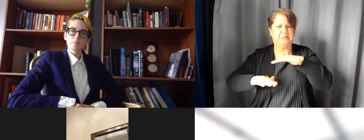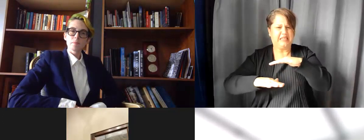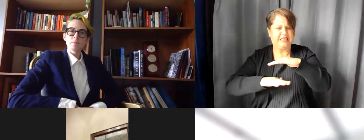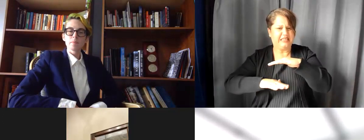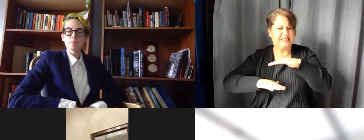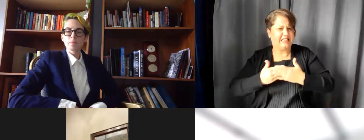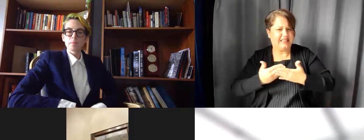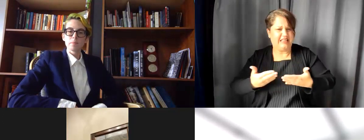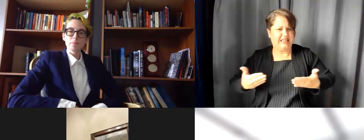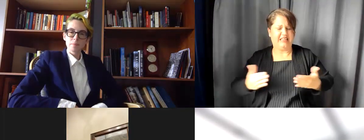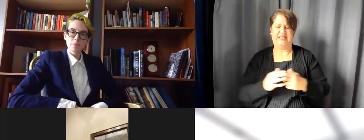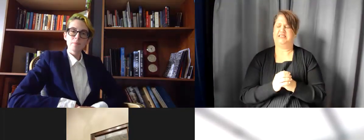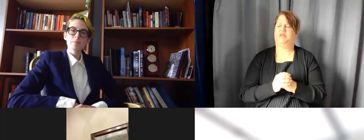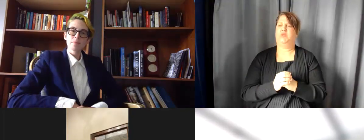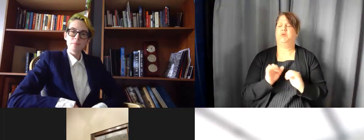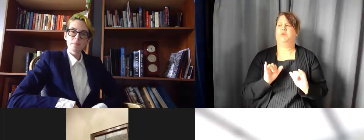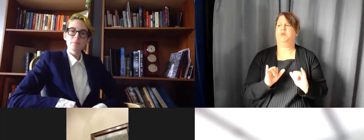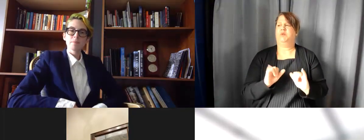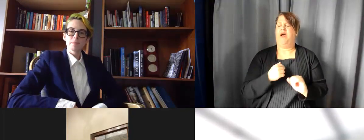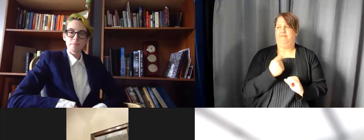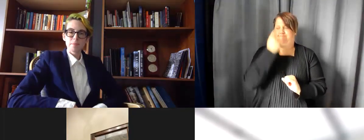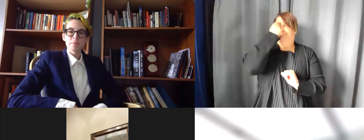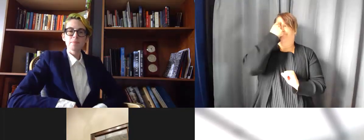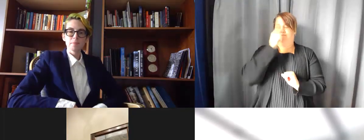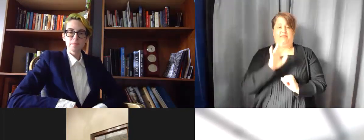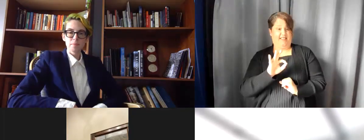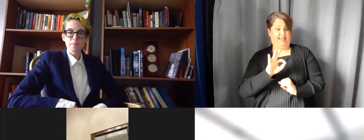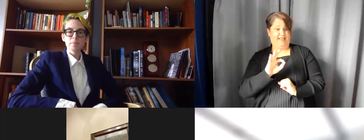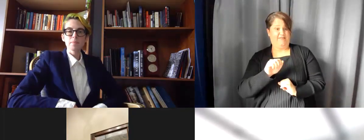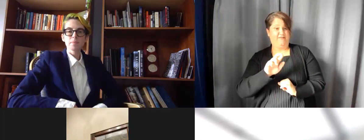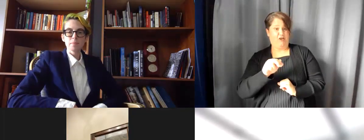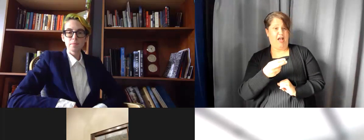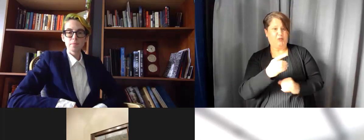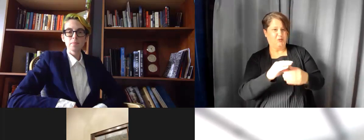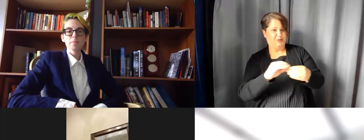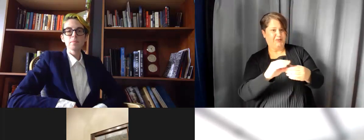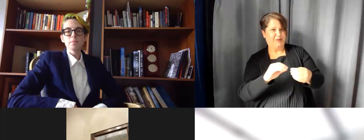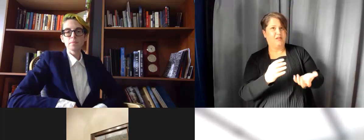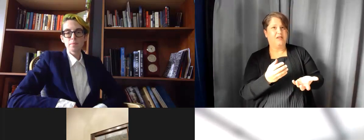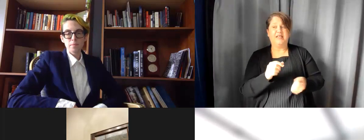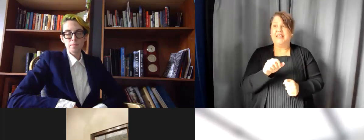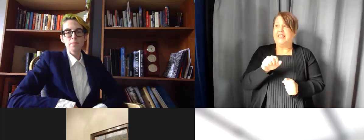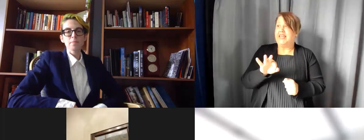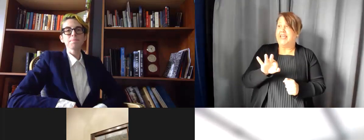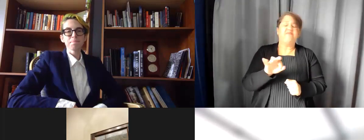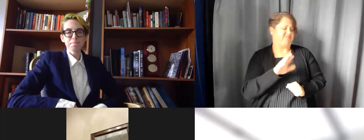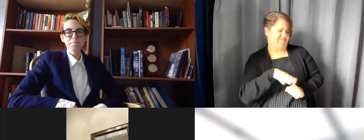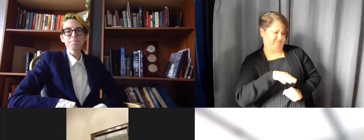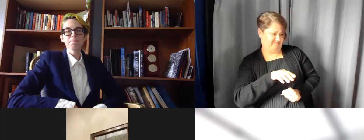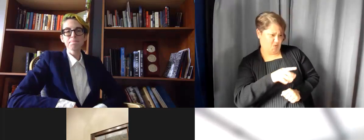Jordan Radford: So you, you pointed out pretty good like. If you weren't so on kind, we would be more willing to help you. So it not only